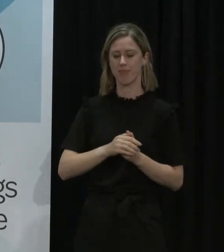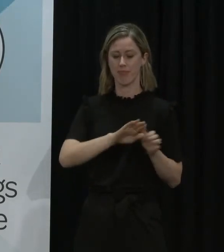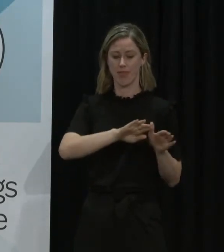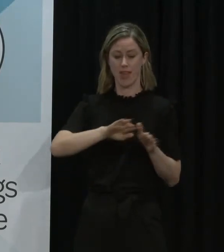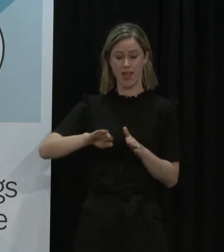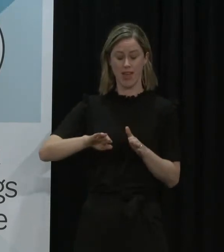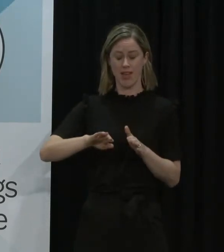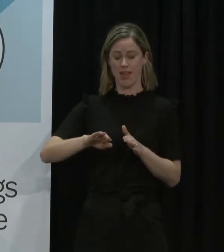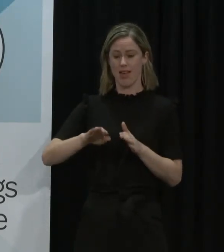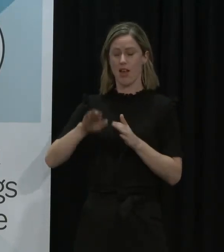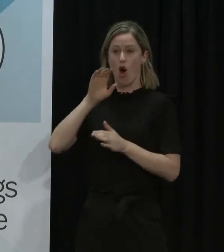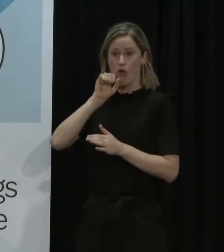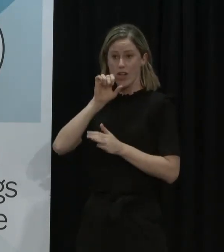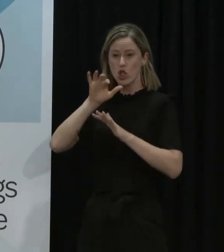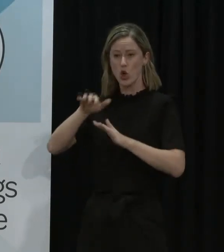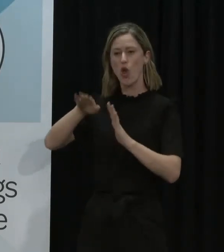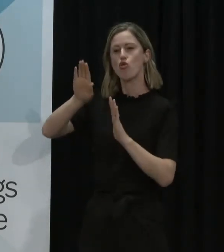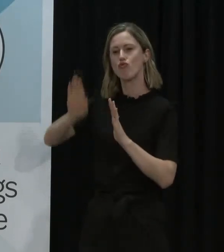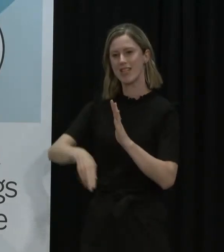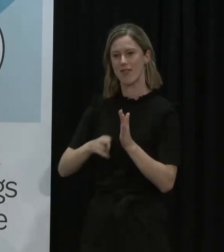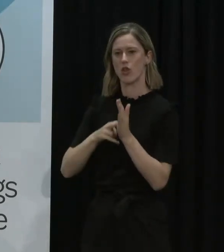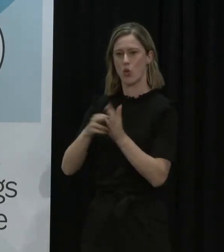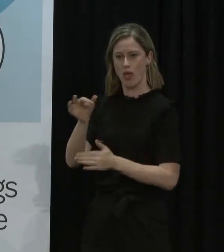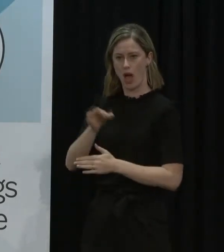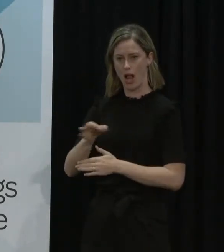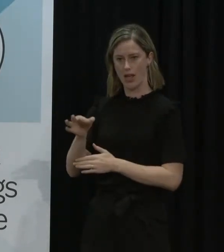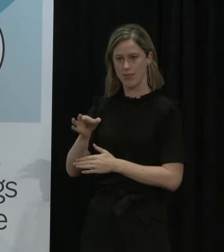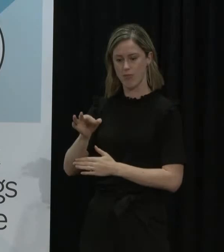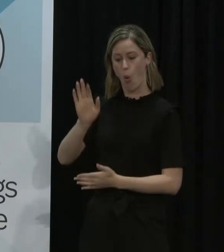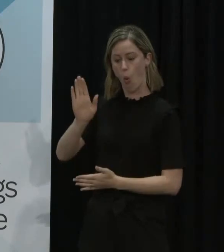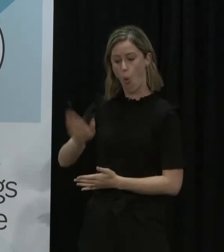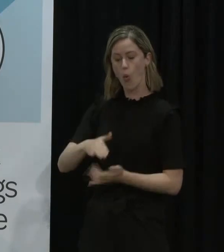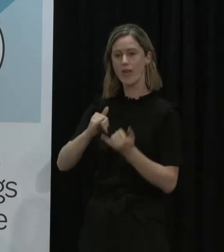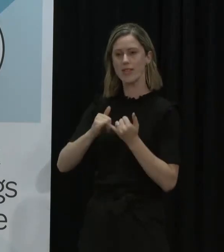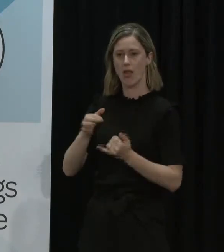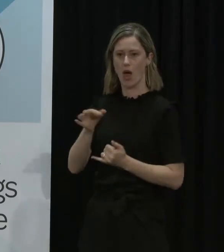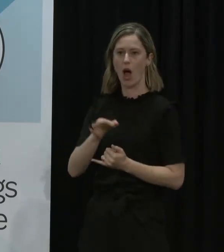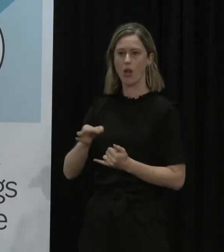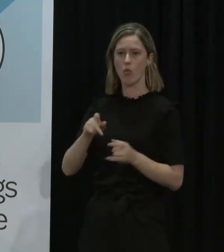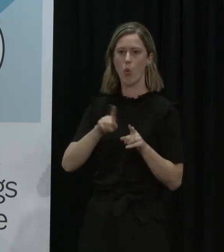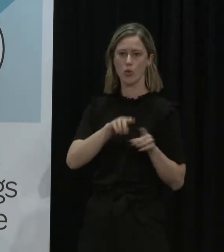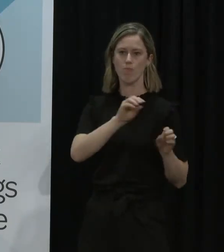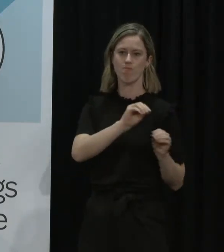Cairo. Whakatani. Gisbor, Whanganui and Ruapeu districts.